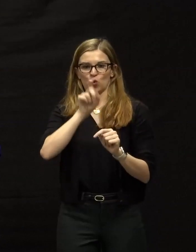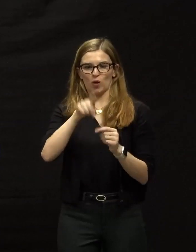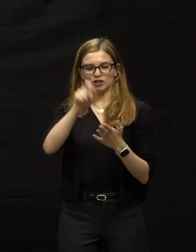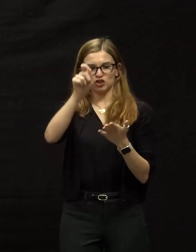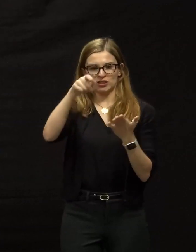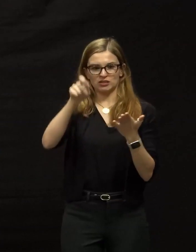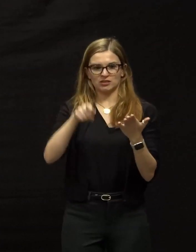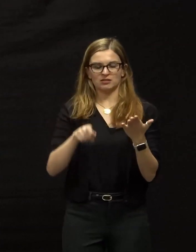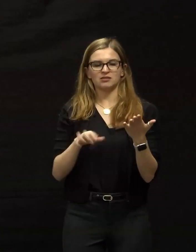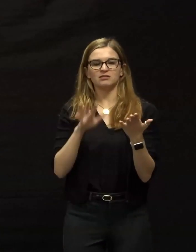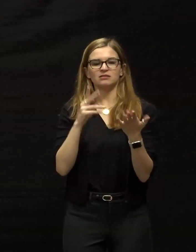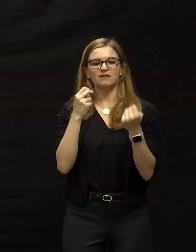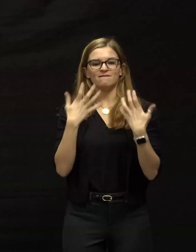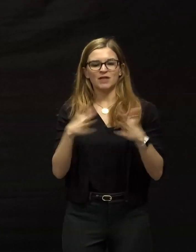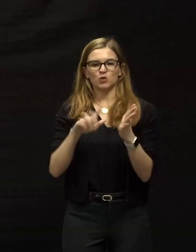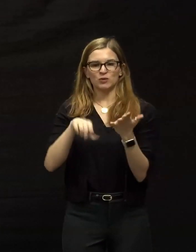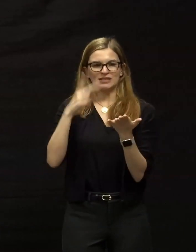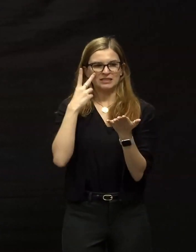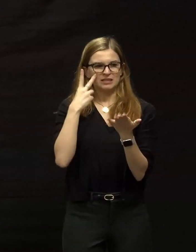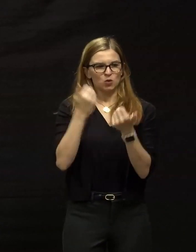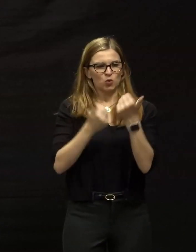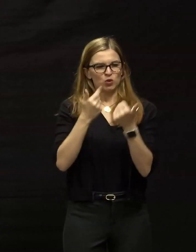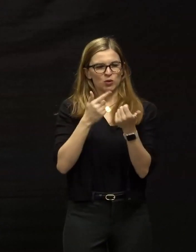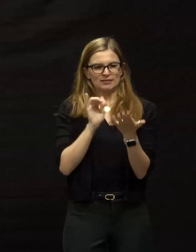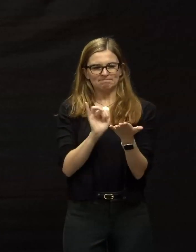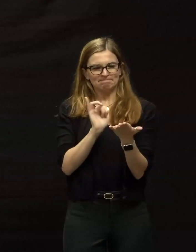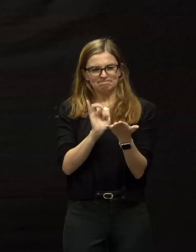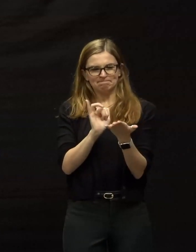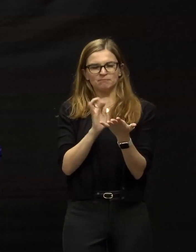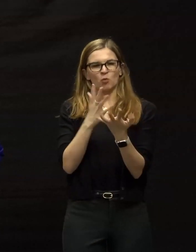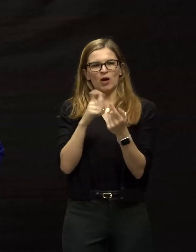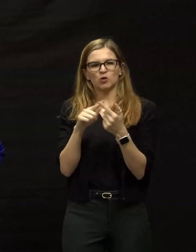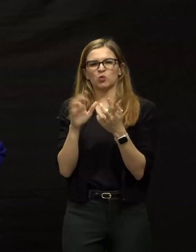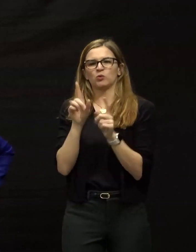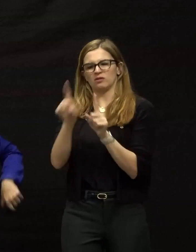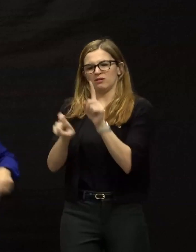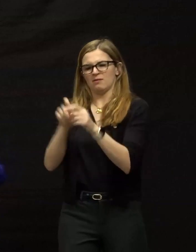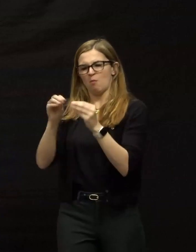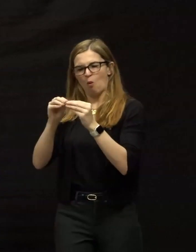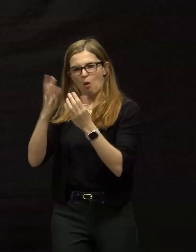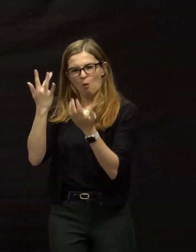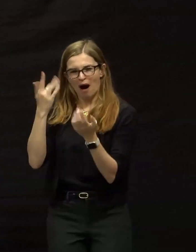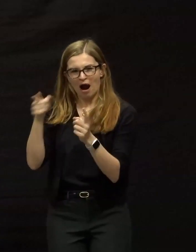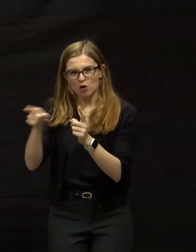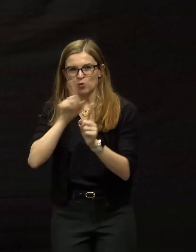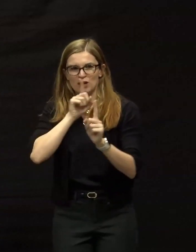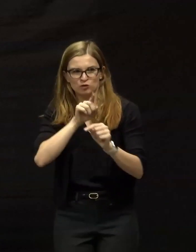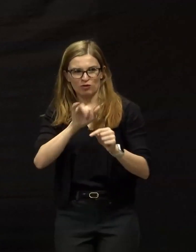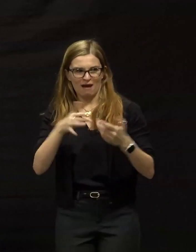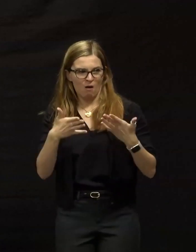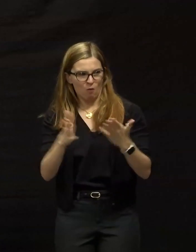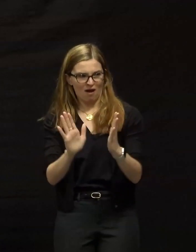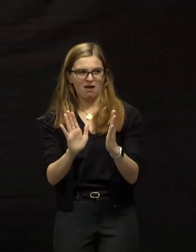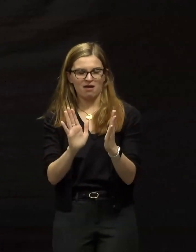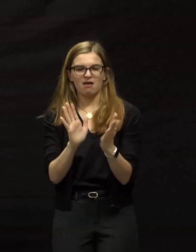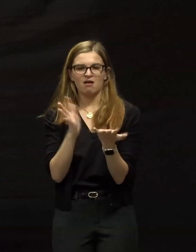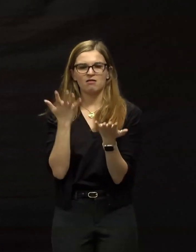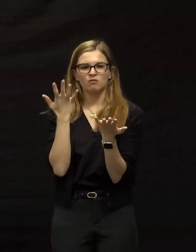and then the responses that they check off, it helps you to see, and then allows us to ask more questions too